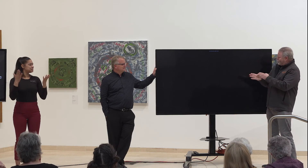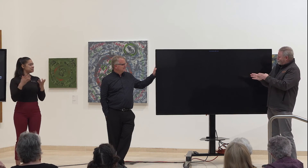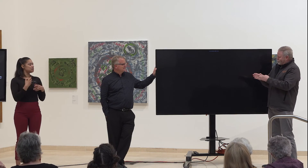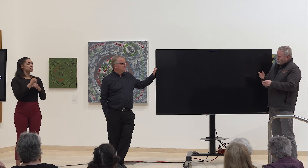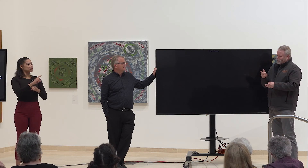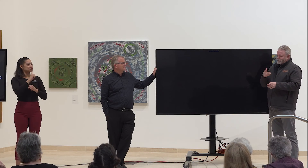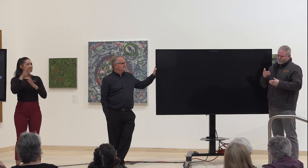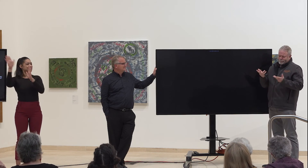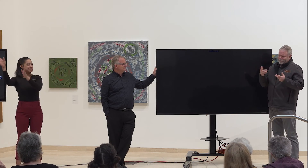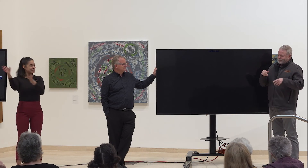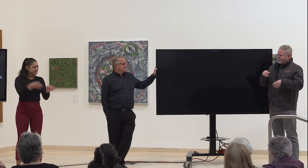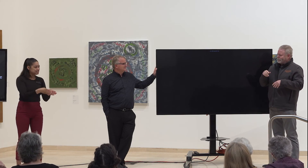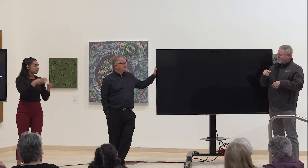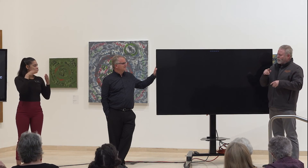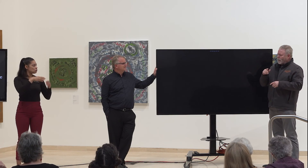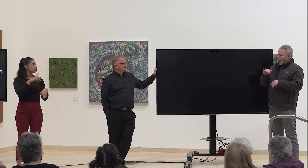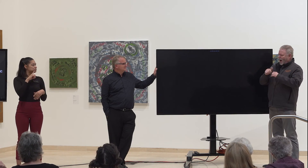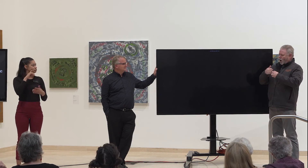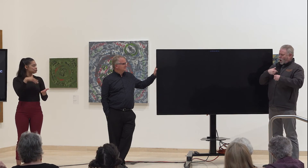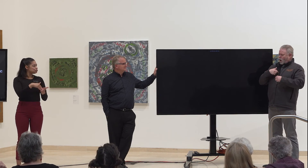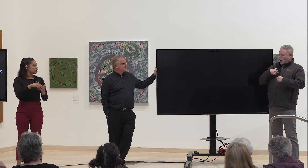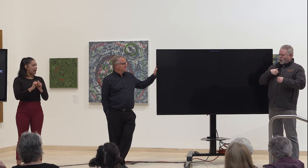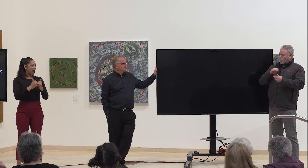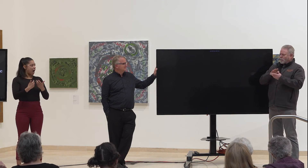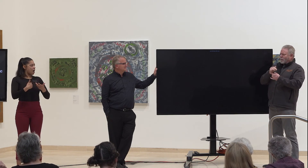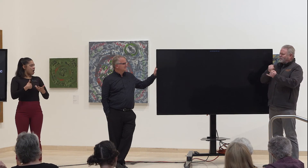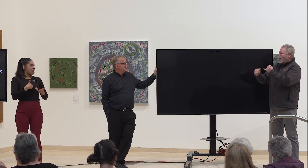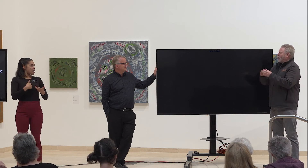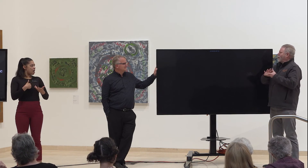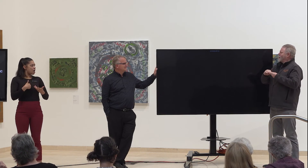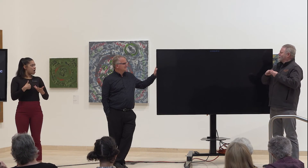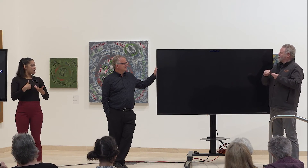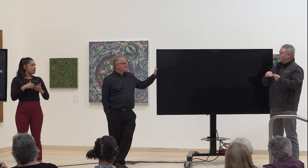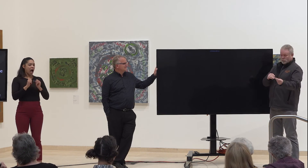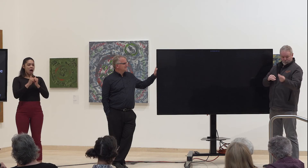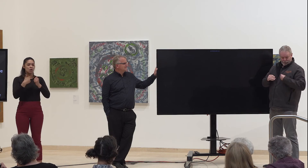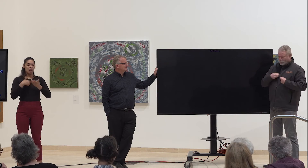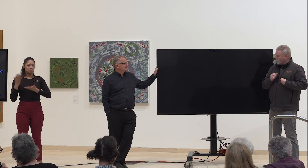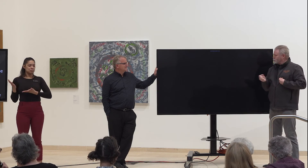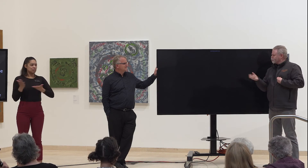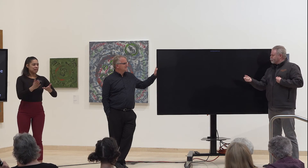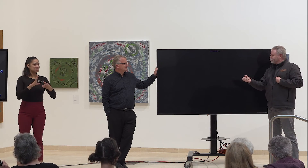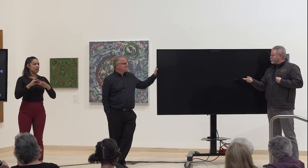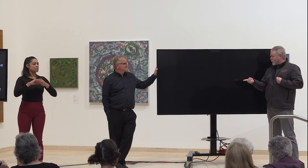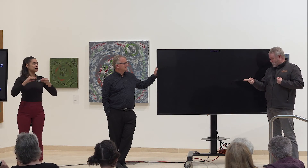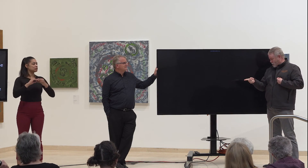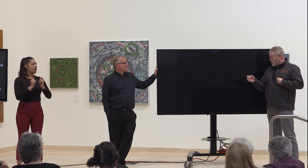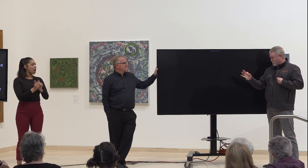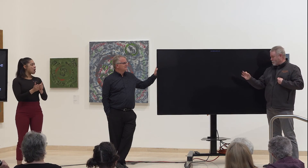more Deaf centered interpreting so that I can choose my own hearing interpreter,